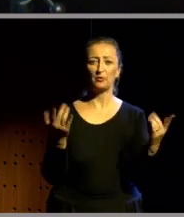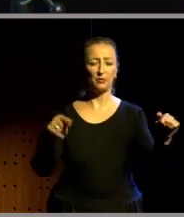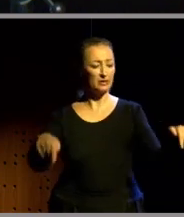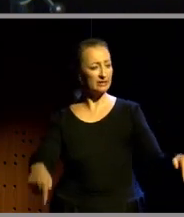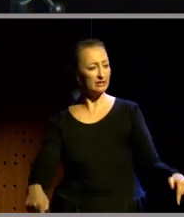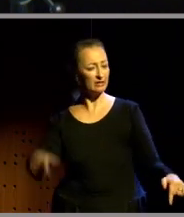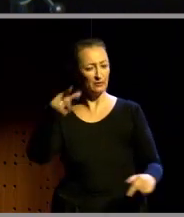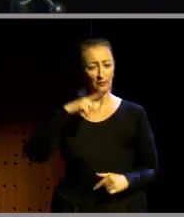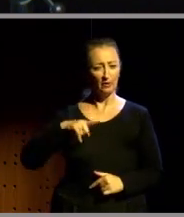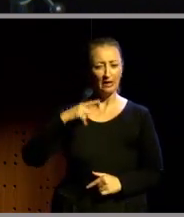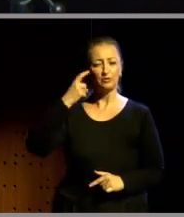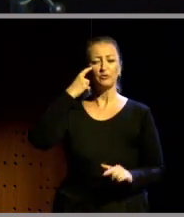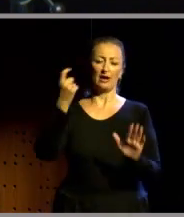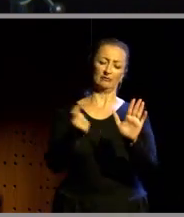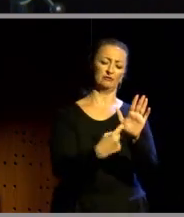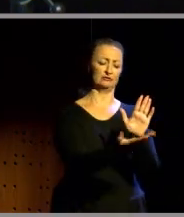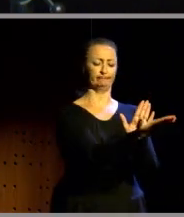the First Nations communities,